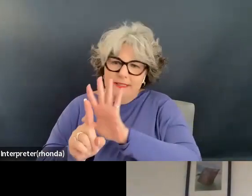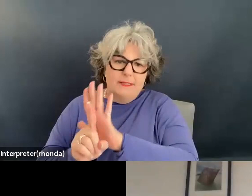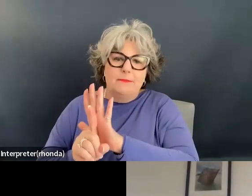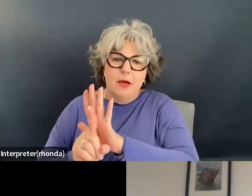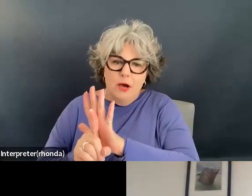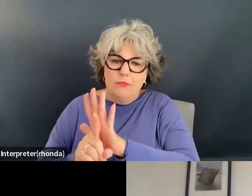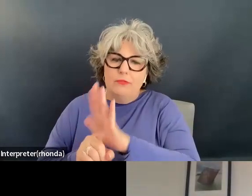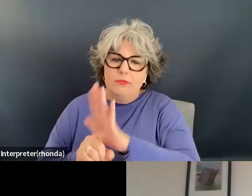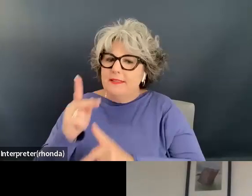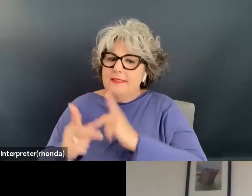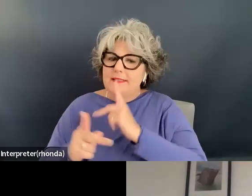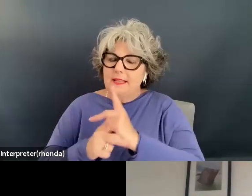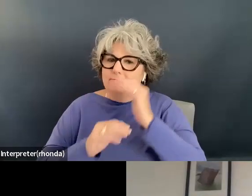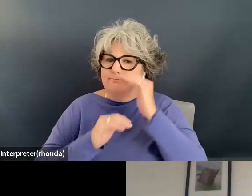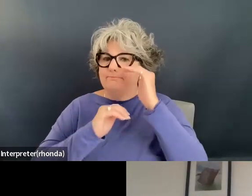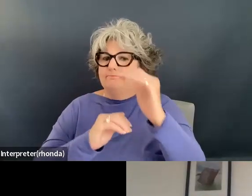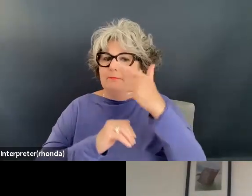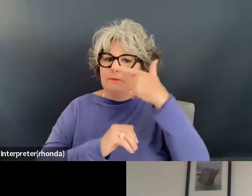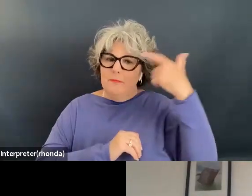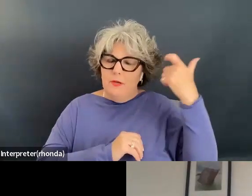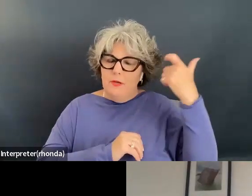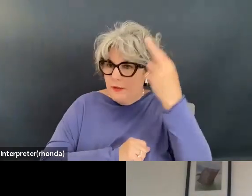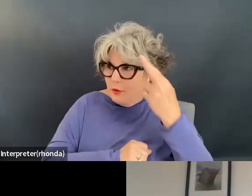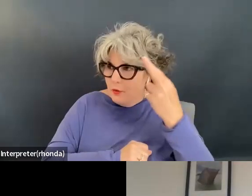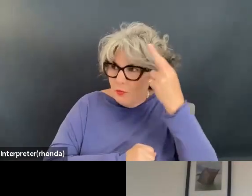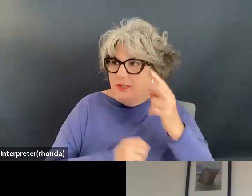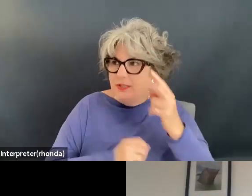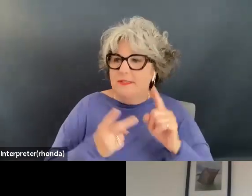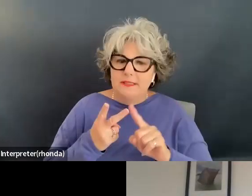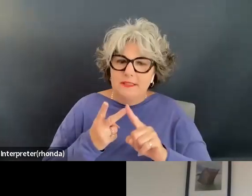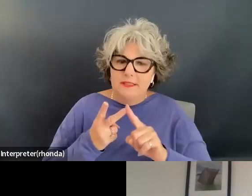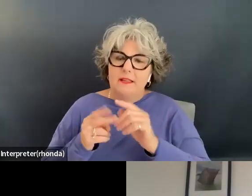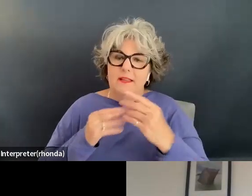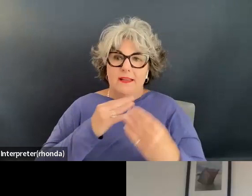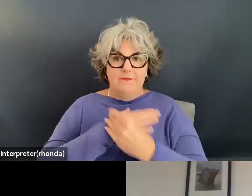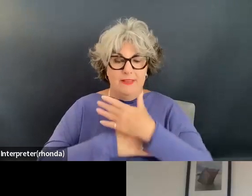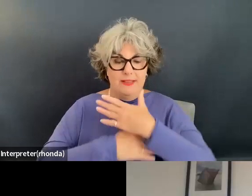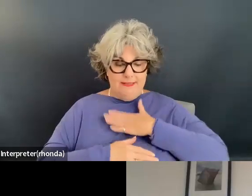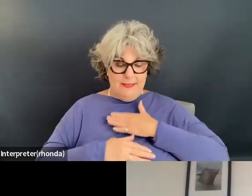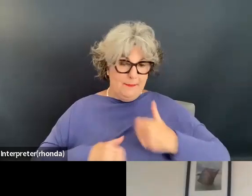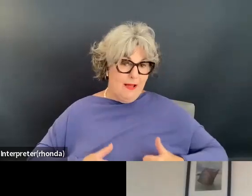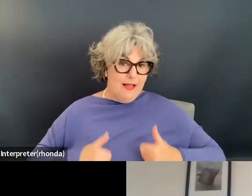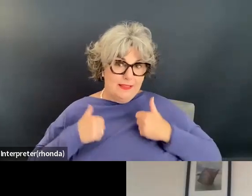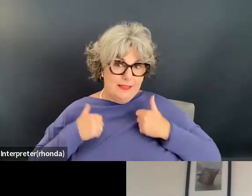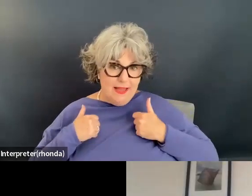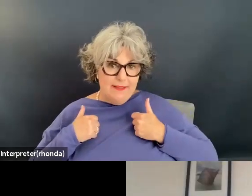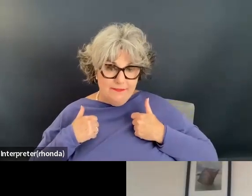of restriction because of that reason, and then how it's affecting my life in this indirect way.